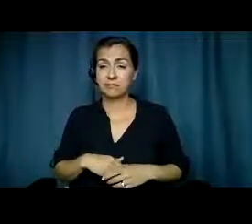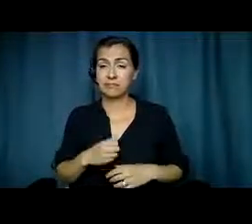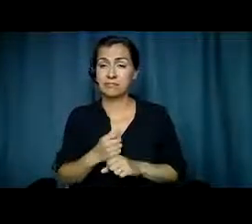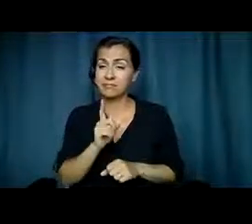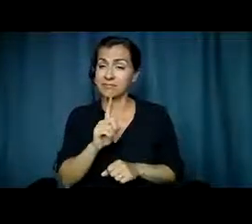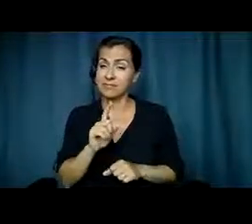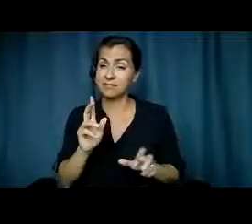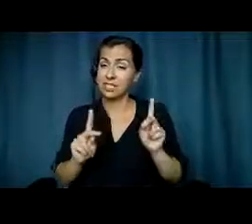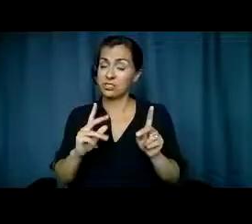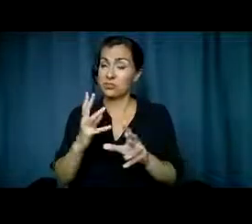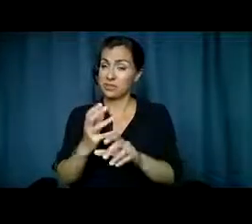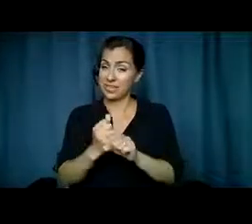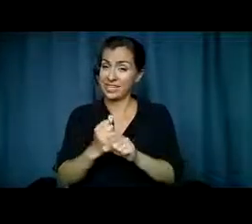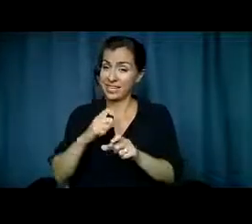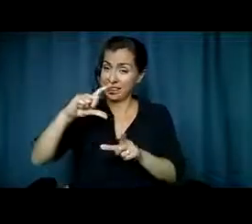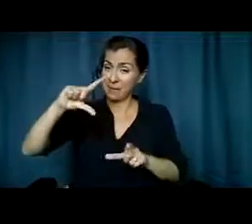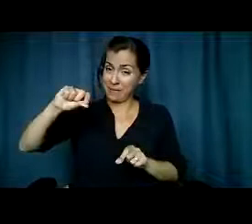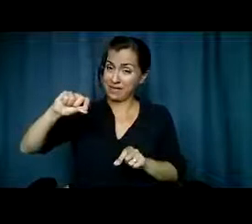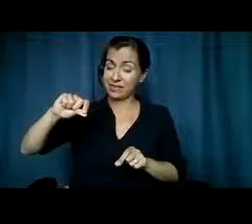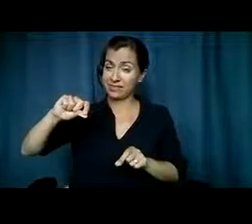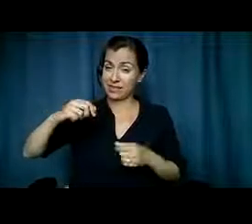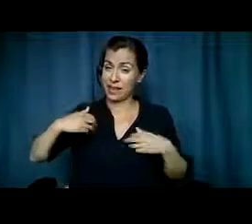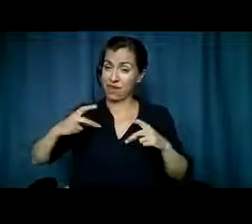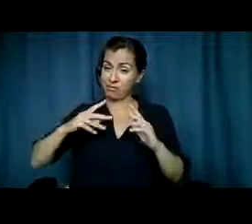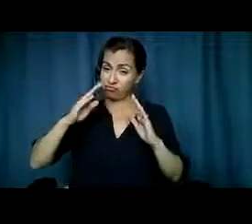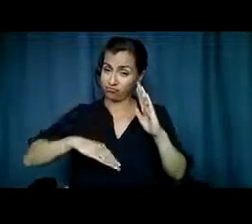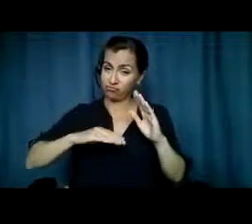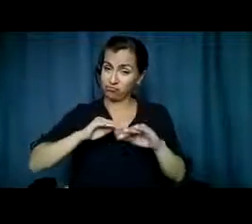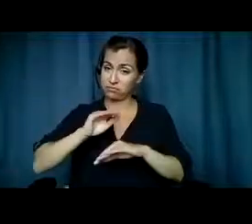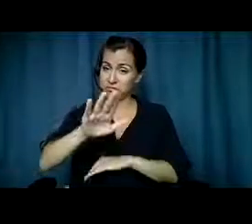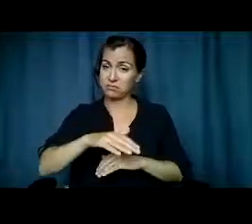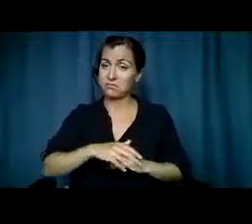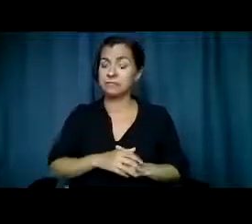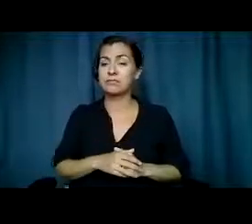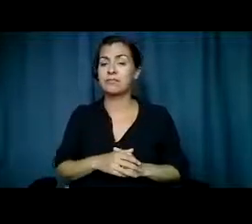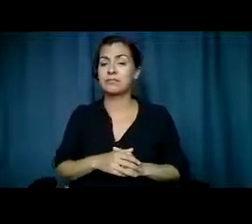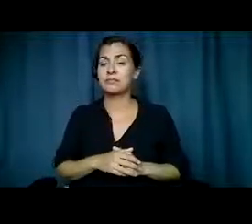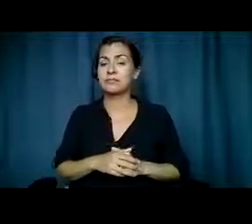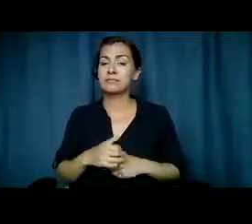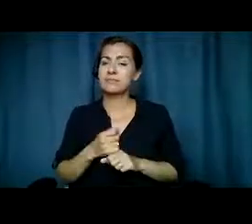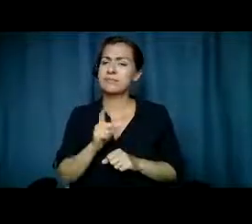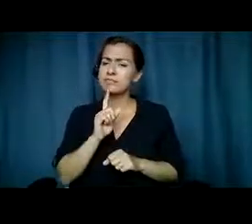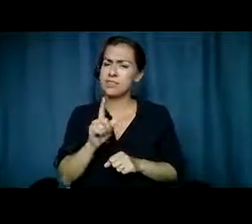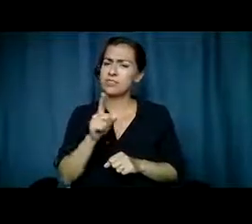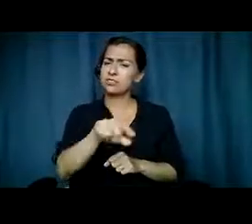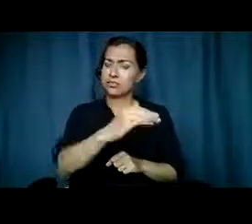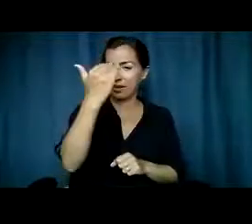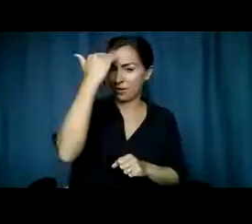UCEDD research project on voting behavior and election accessibility.